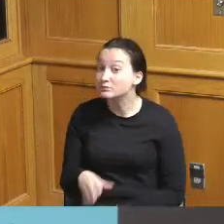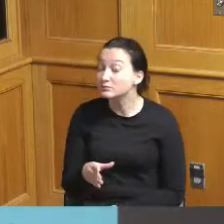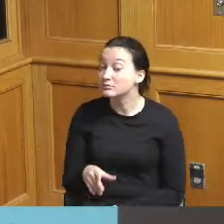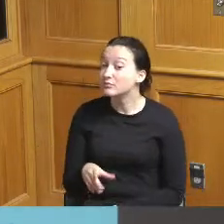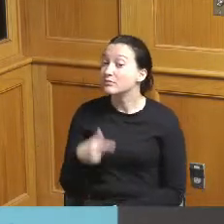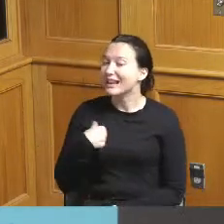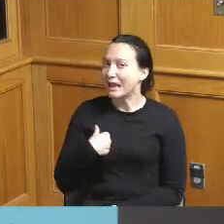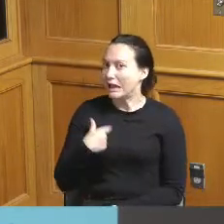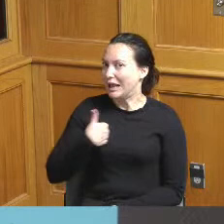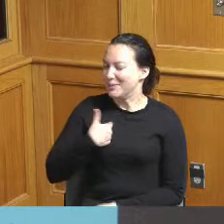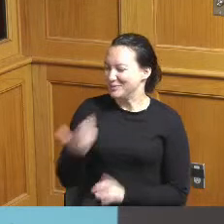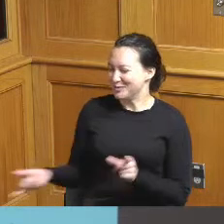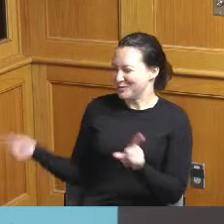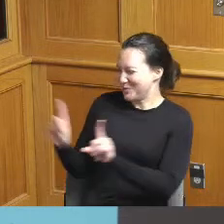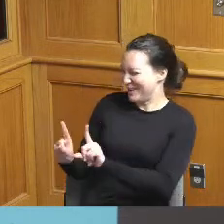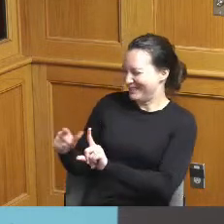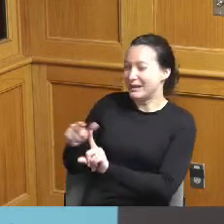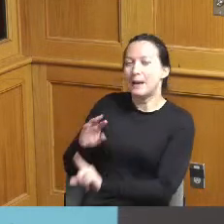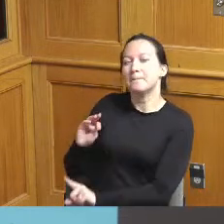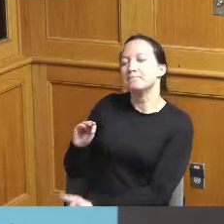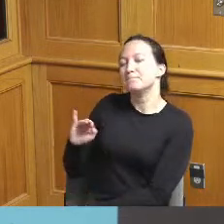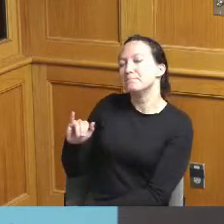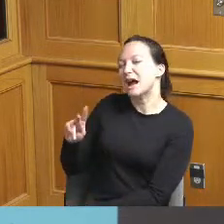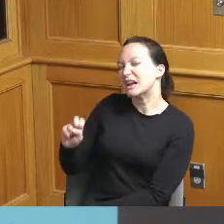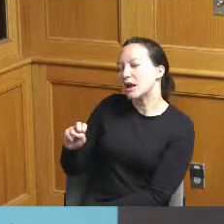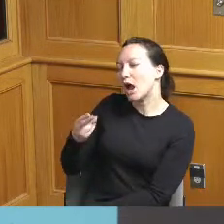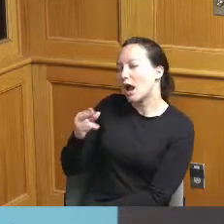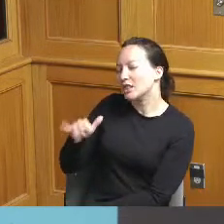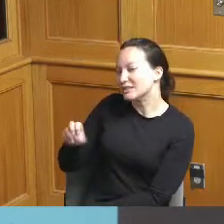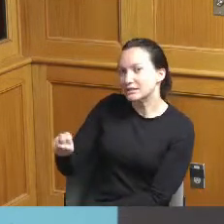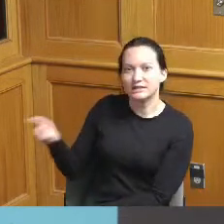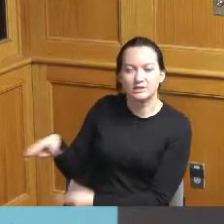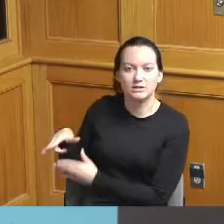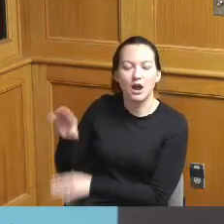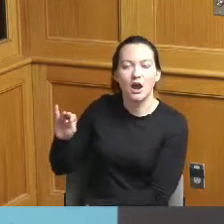mention I'm joined here by Mike Hiles who is behind me who was our comptroller just in case